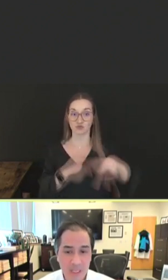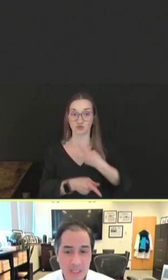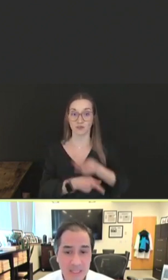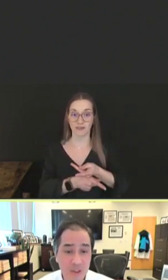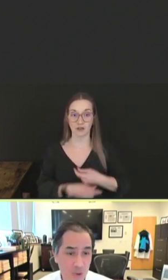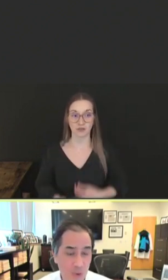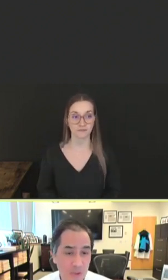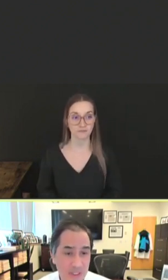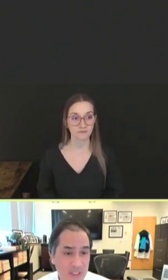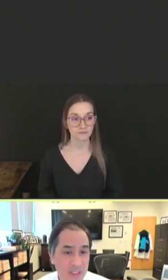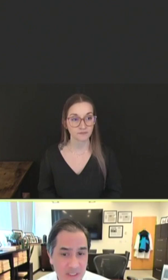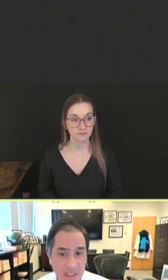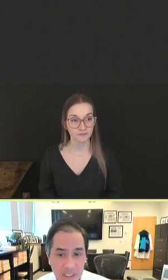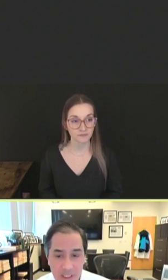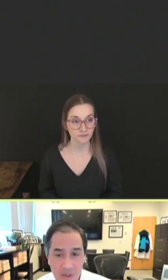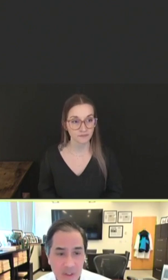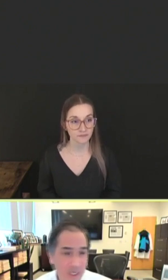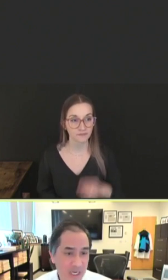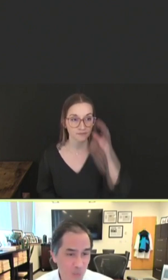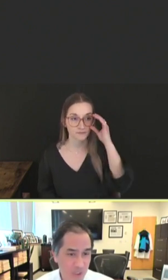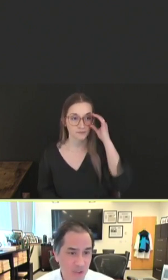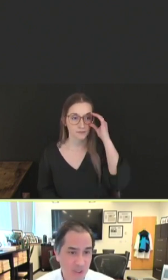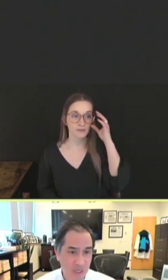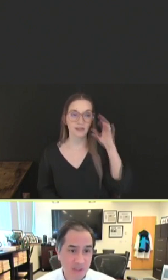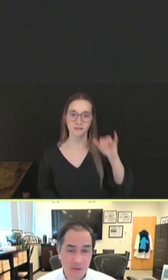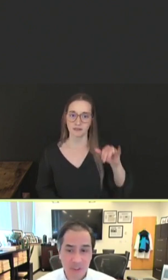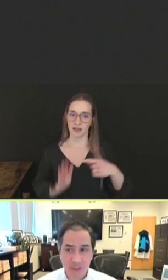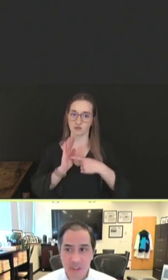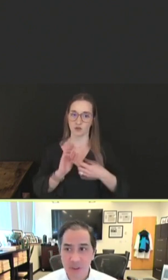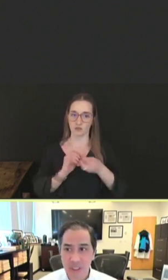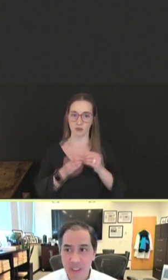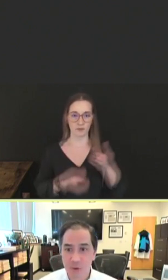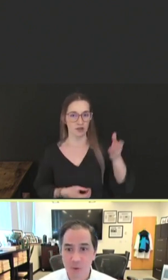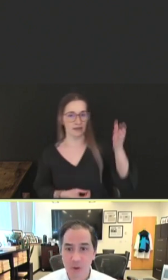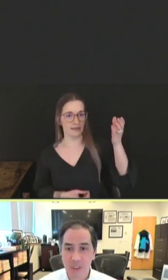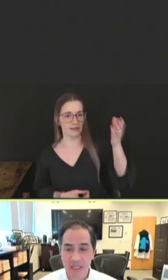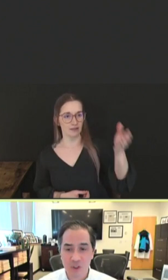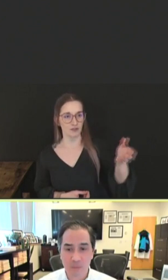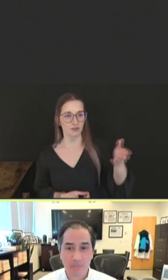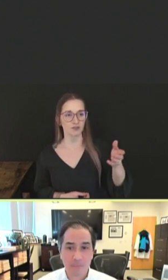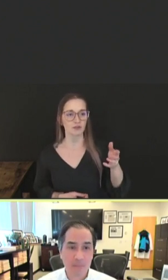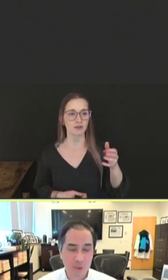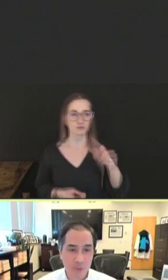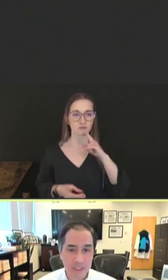That's shown statistically here, in which there's a near linear correlation between